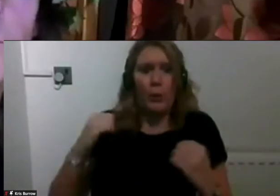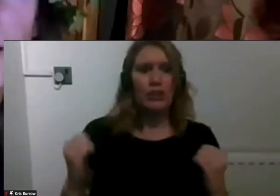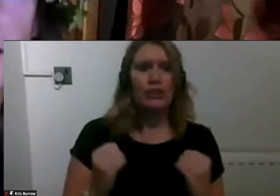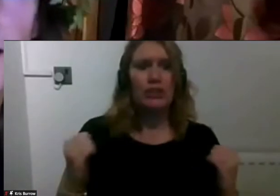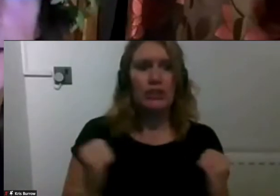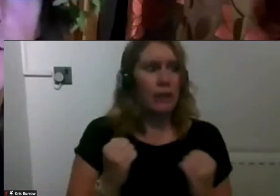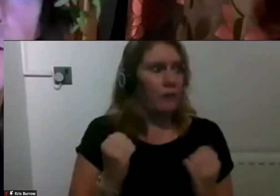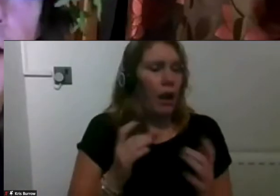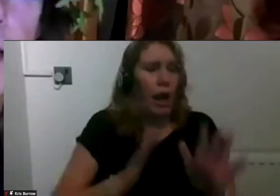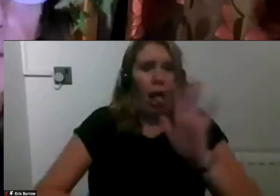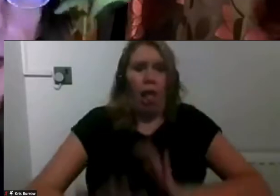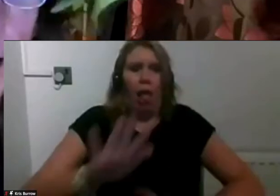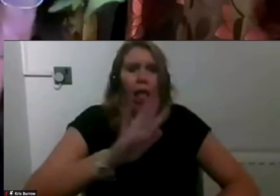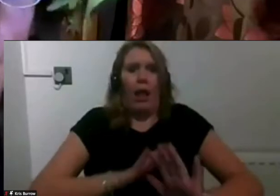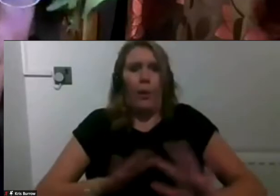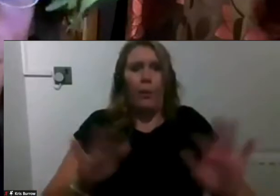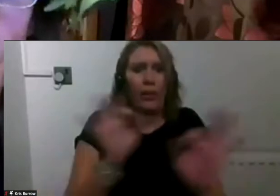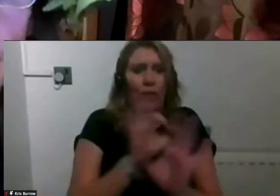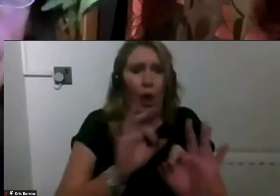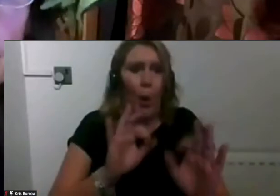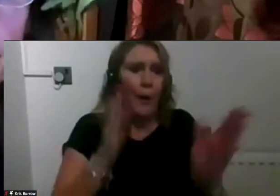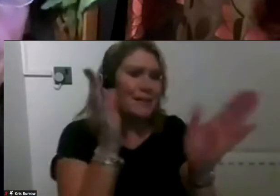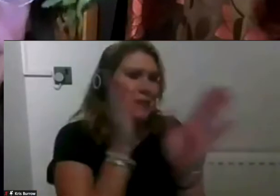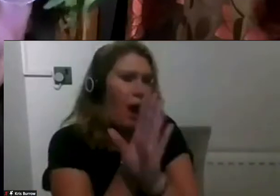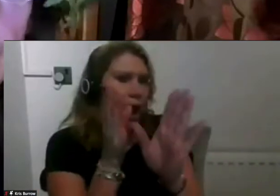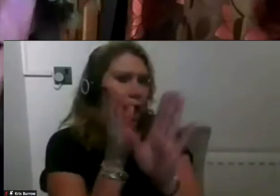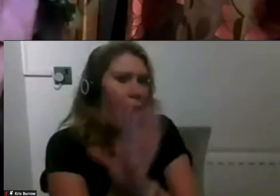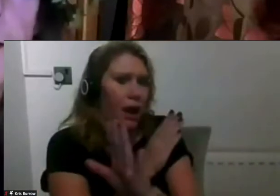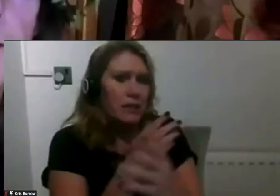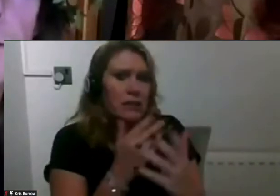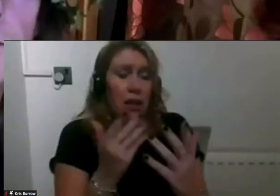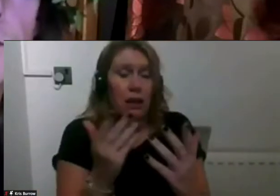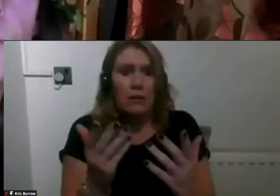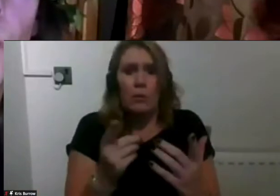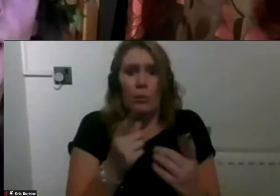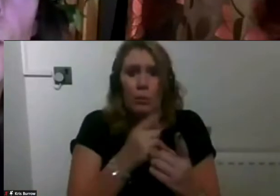Their red eyes flaming, ever onward they ride.